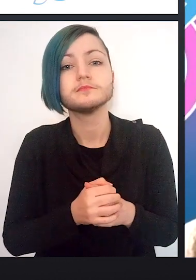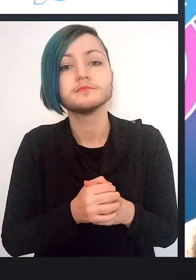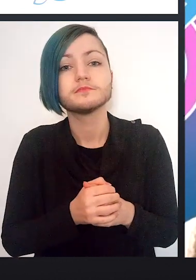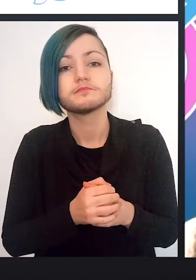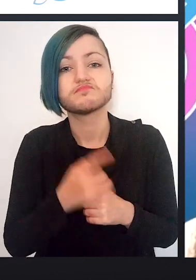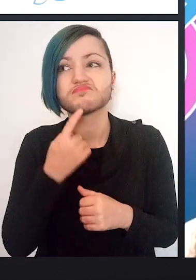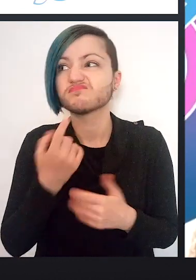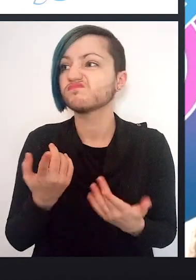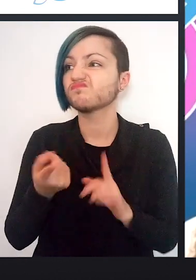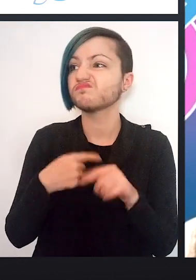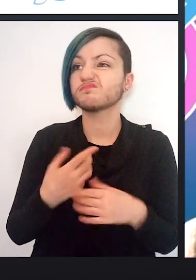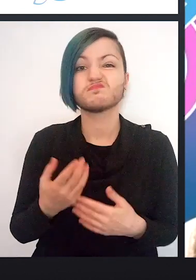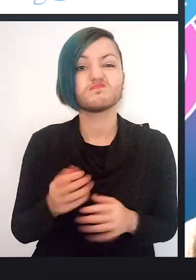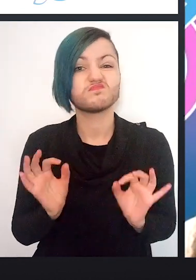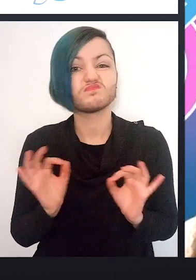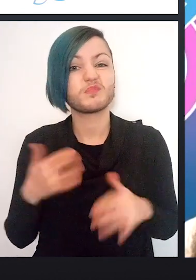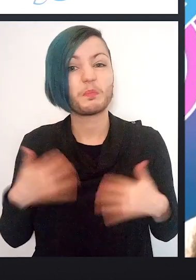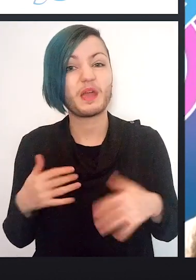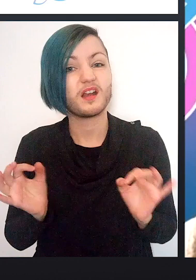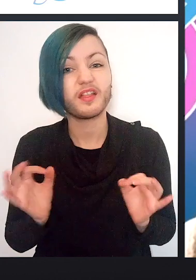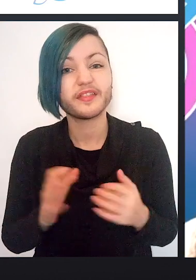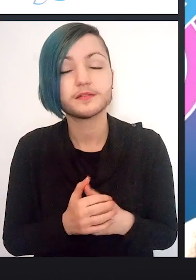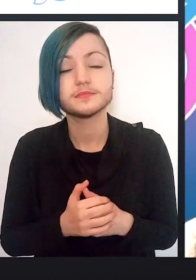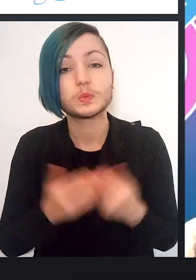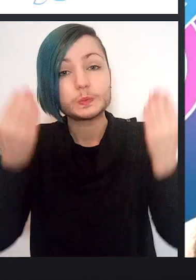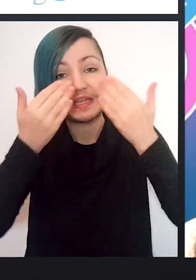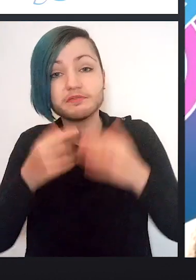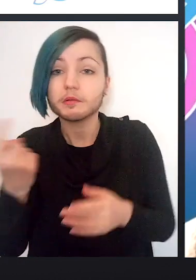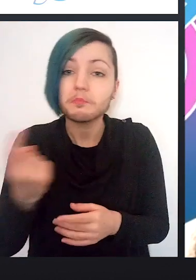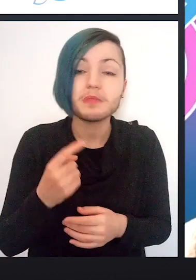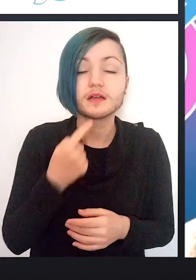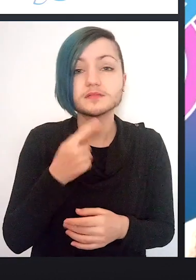any pain really." And they came back in the evening and said